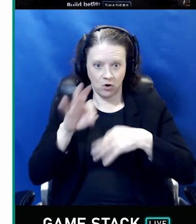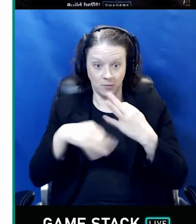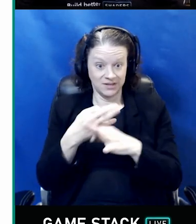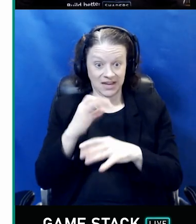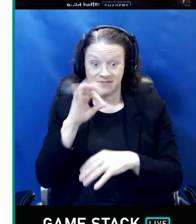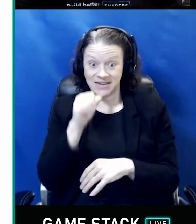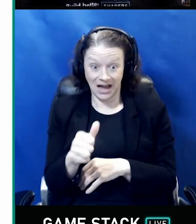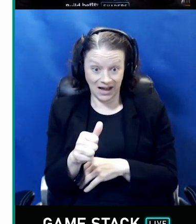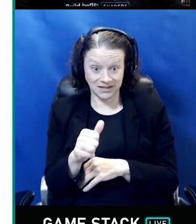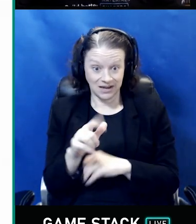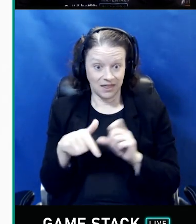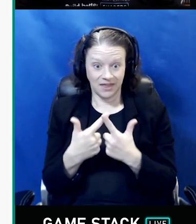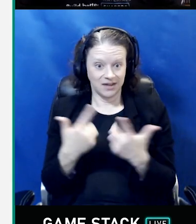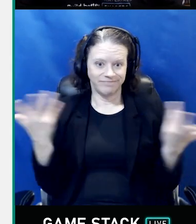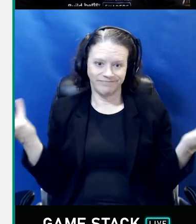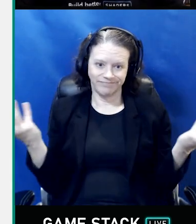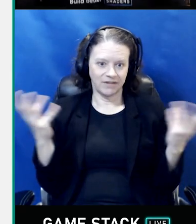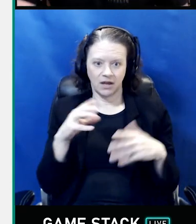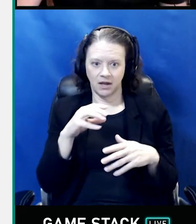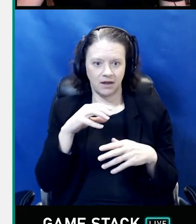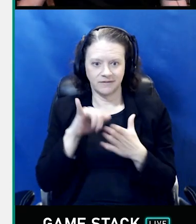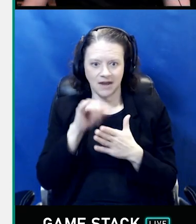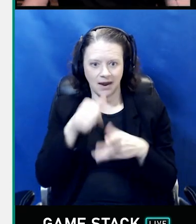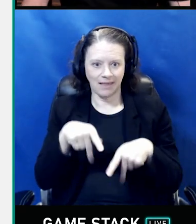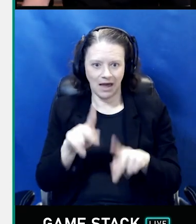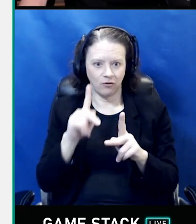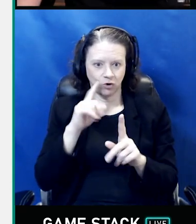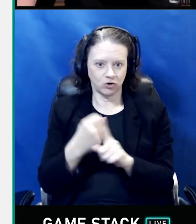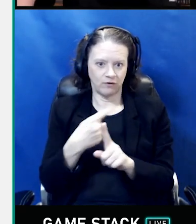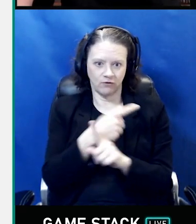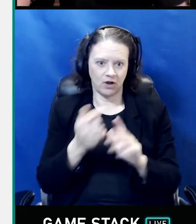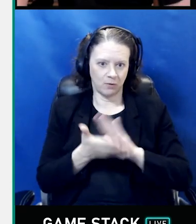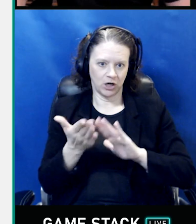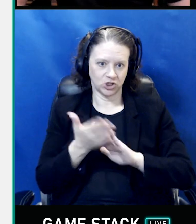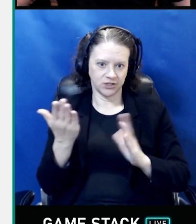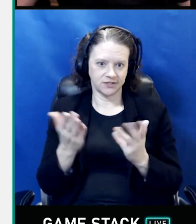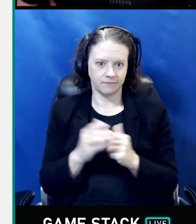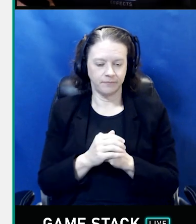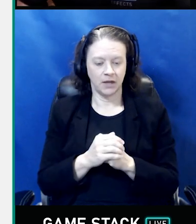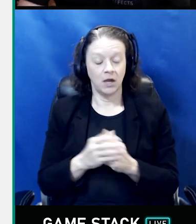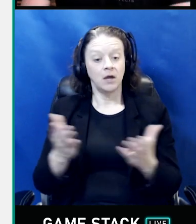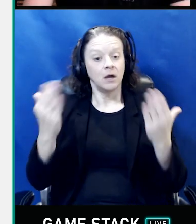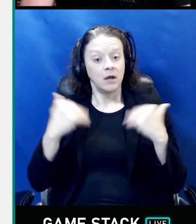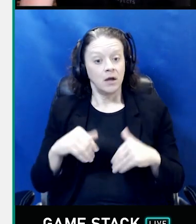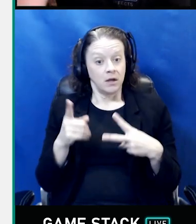They're not going to work. Alright, so first of all, the 1D quad layouts in a little more detail.